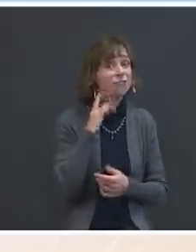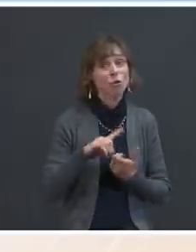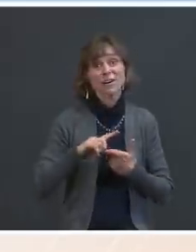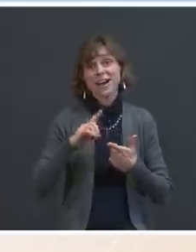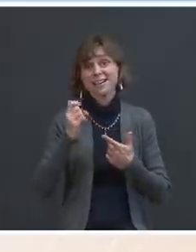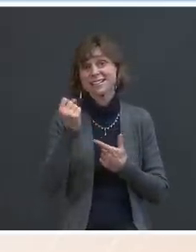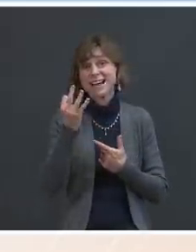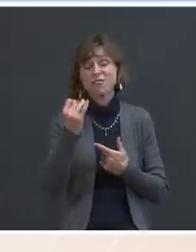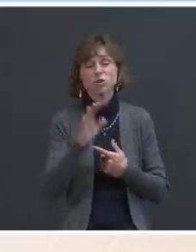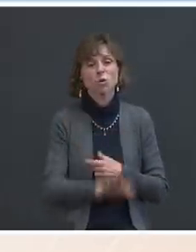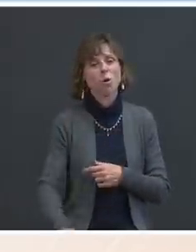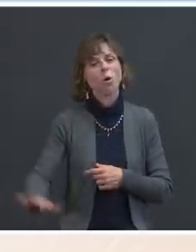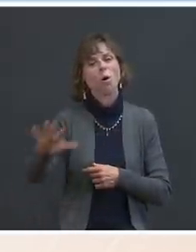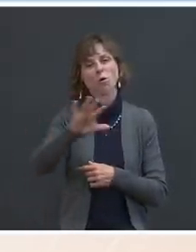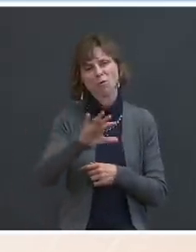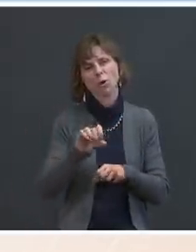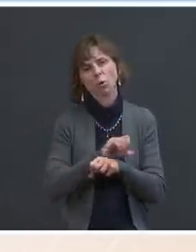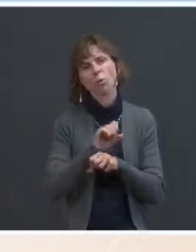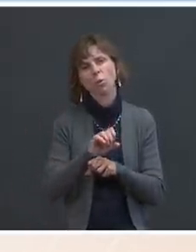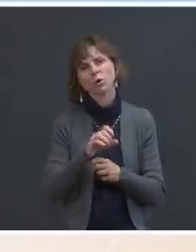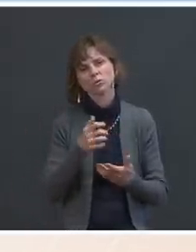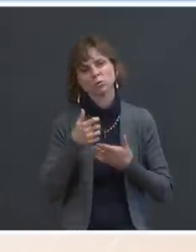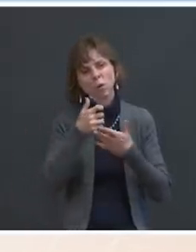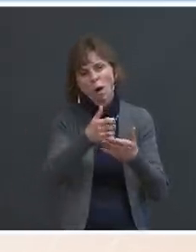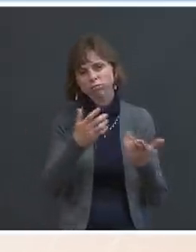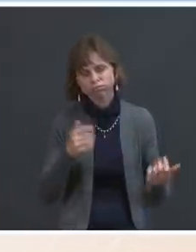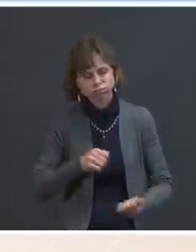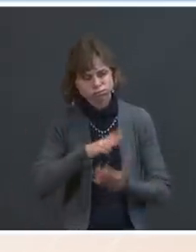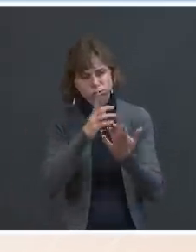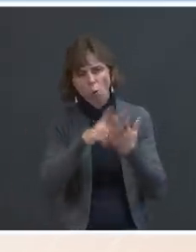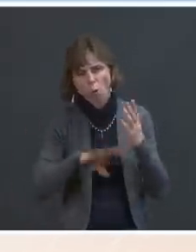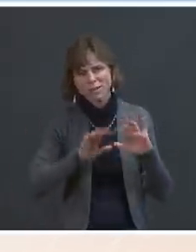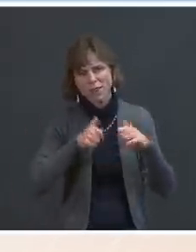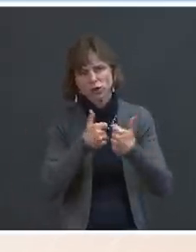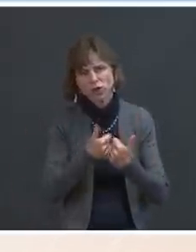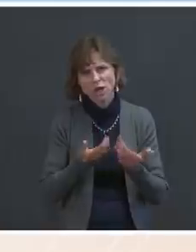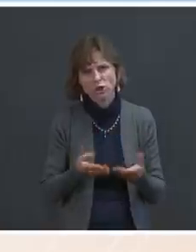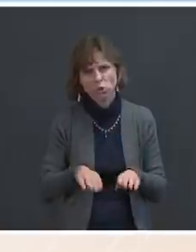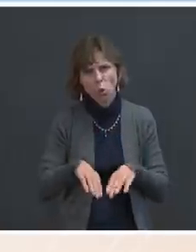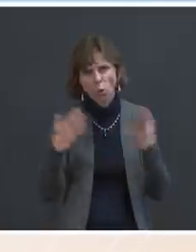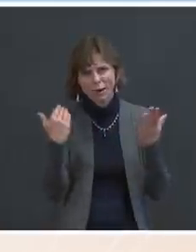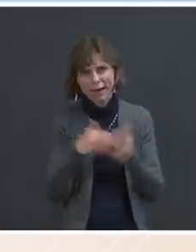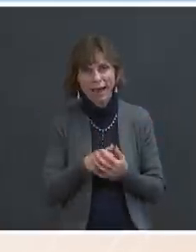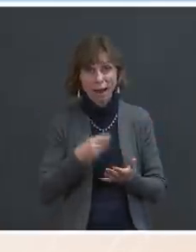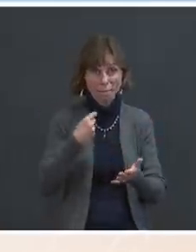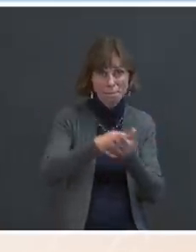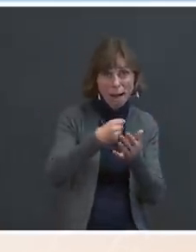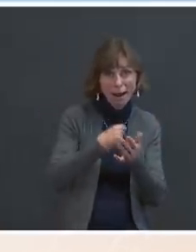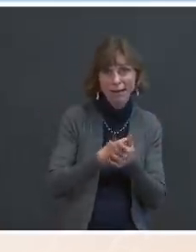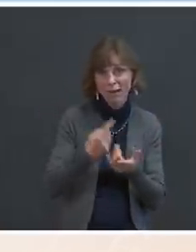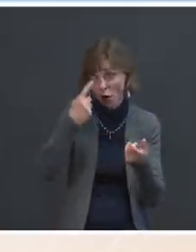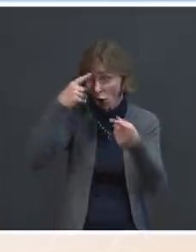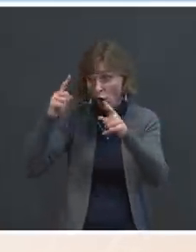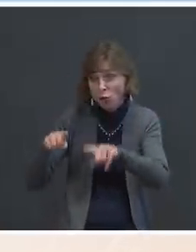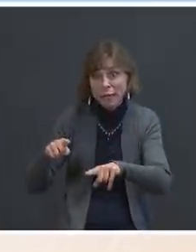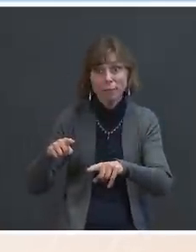what they feel the challenges are to reopening -- whether it's funding that's needed; whether it's consensus-building that needs to happen.